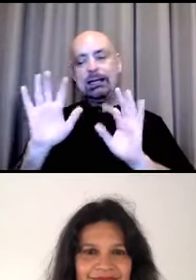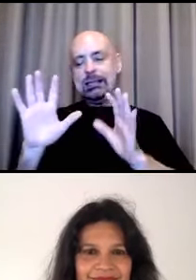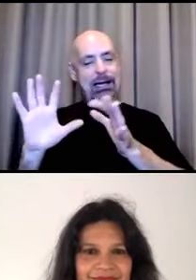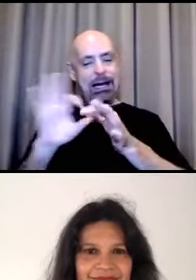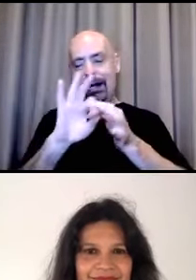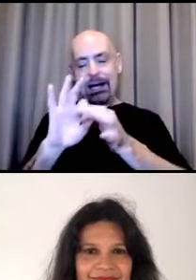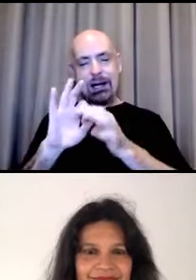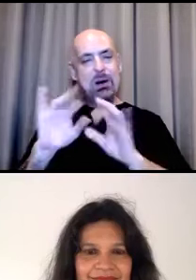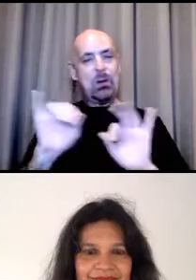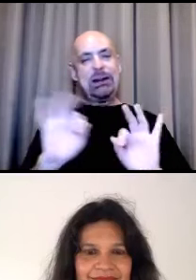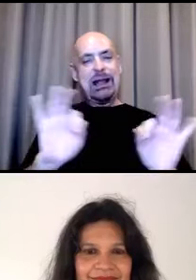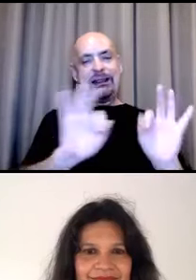so stin gui Singh